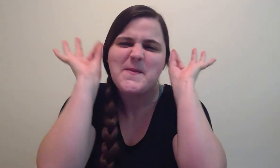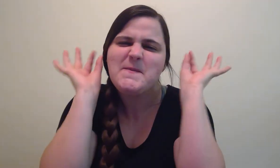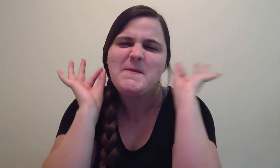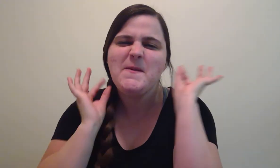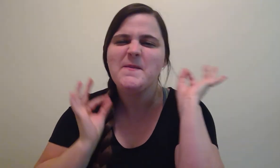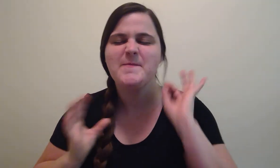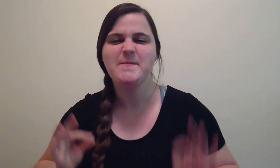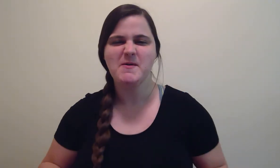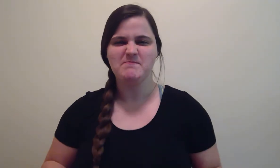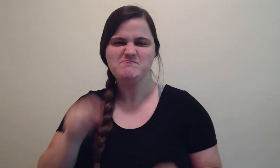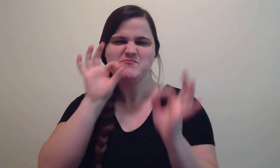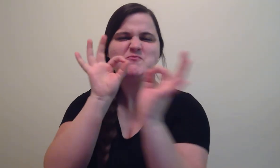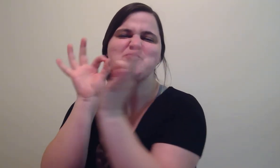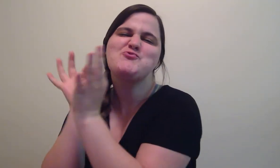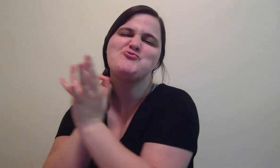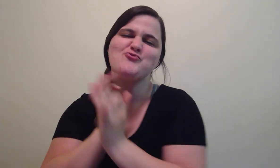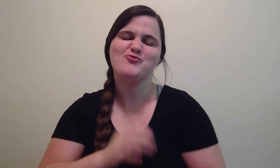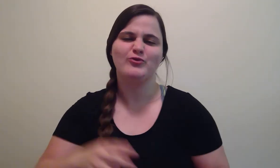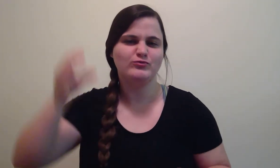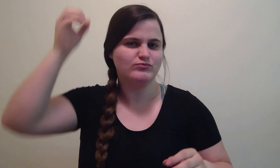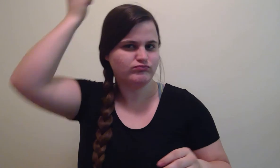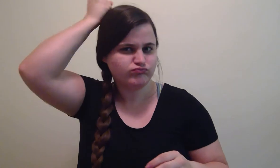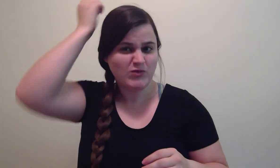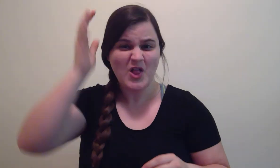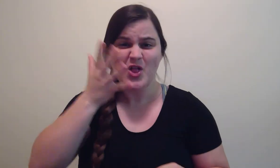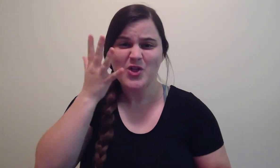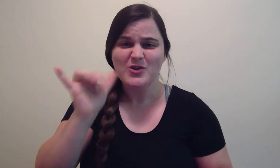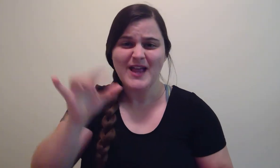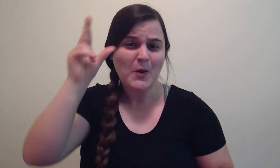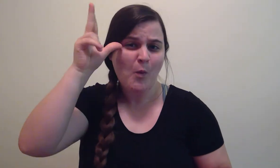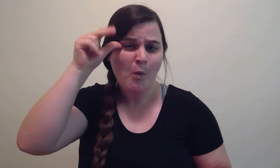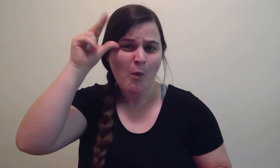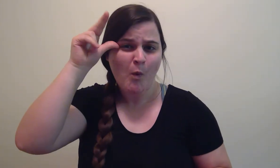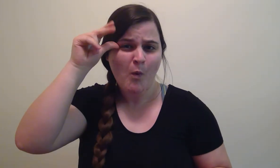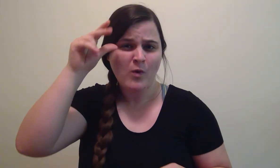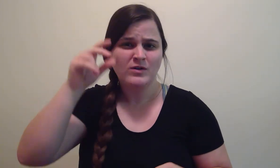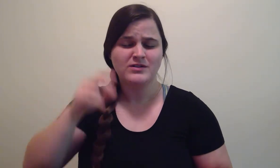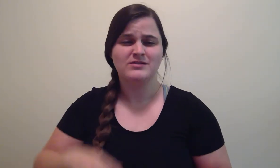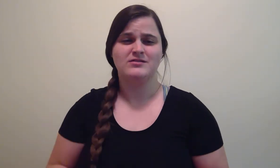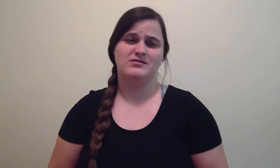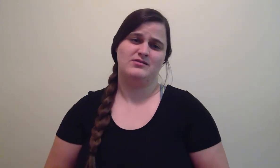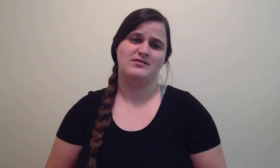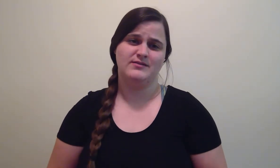clipped or beaded, braided or swirled. Her ponytails rivaled the ones on carousel horses.